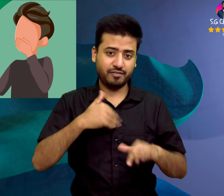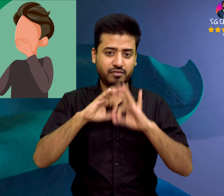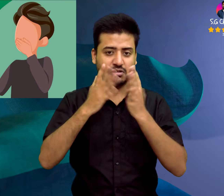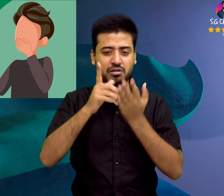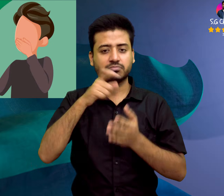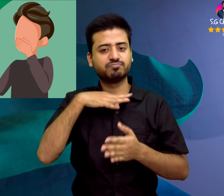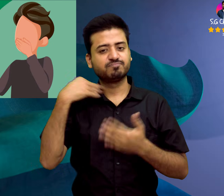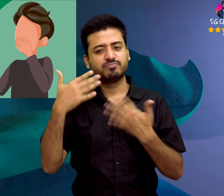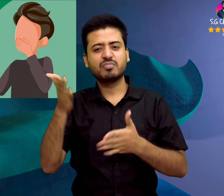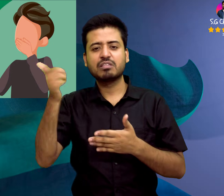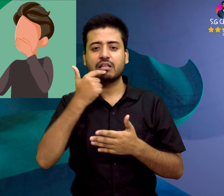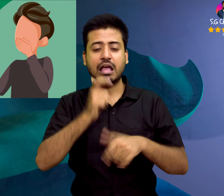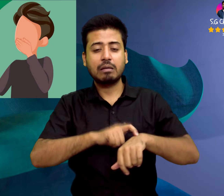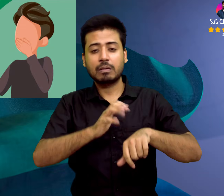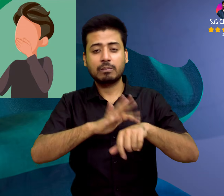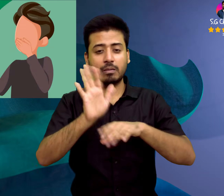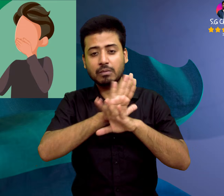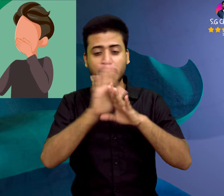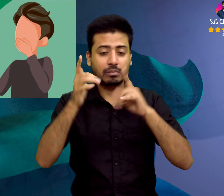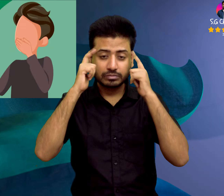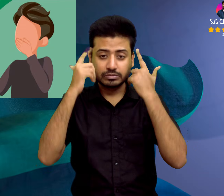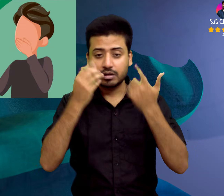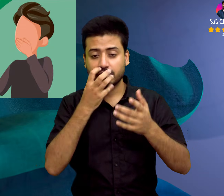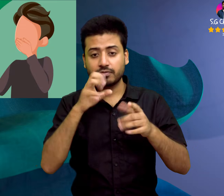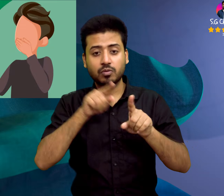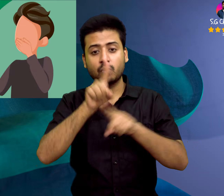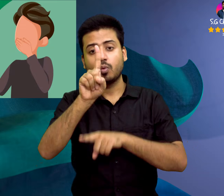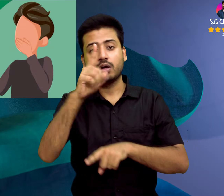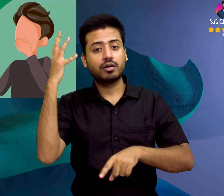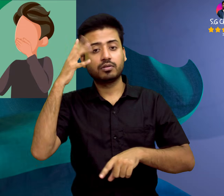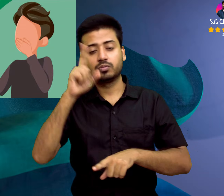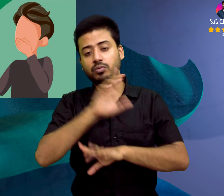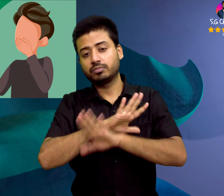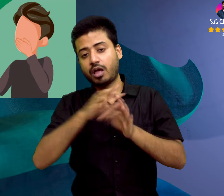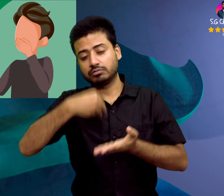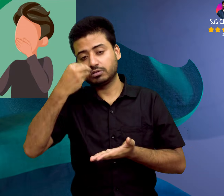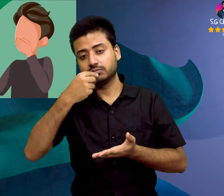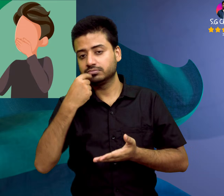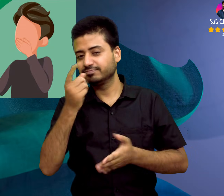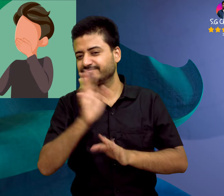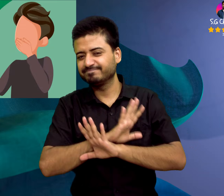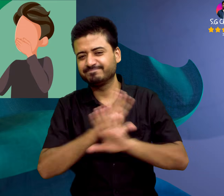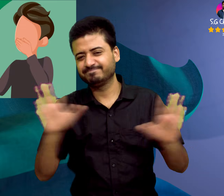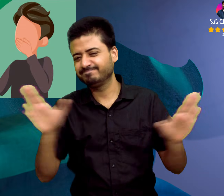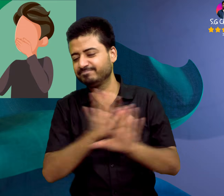which possess strong antioxidant properties that neutralize free radicals. When coffee is heavily